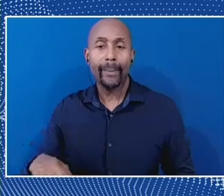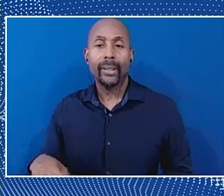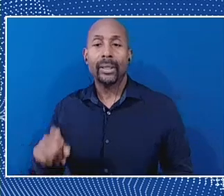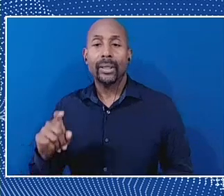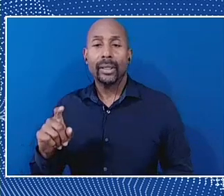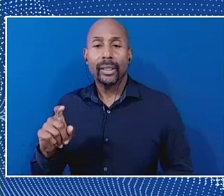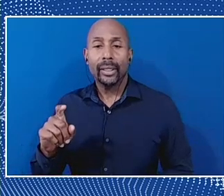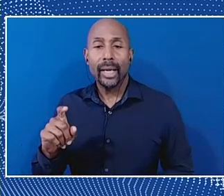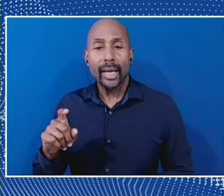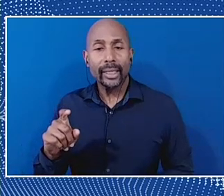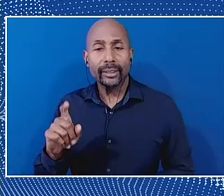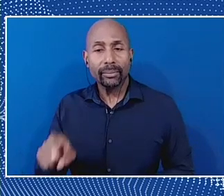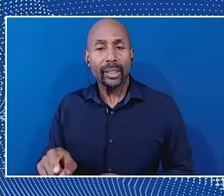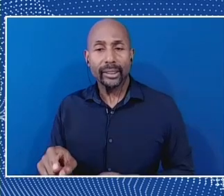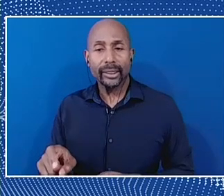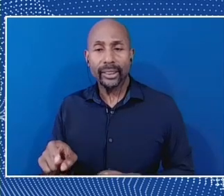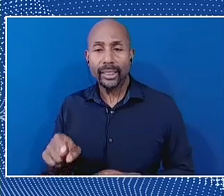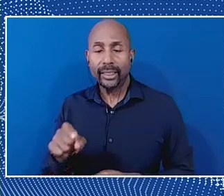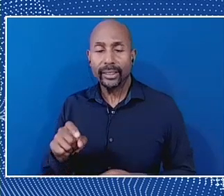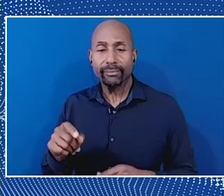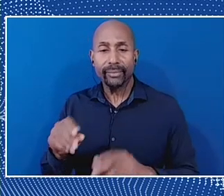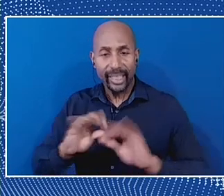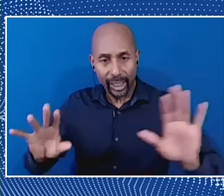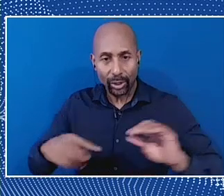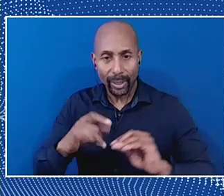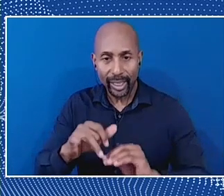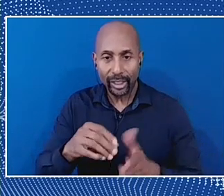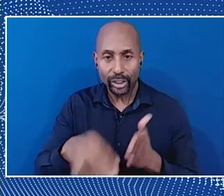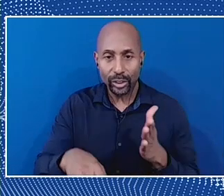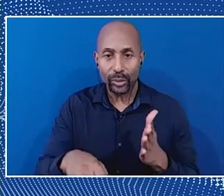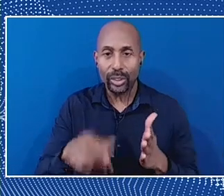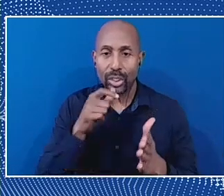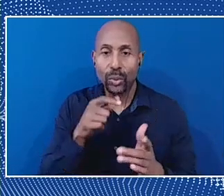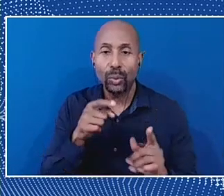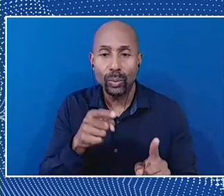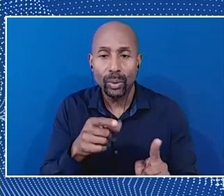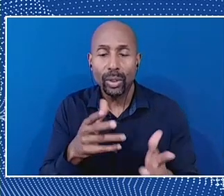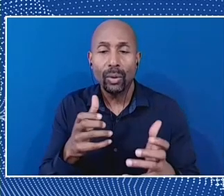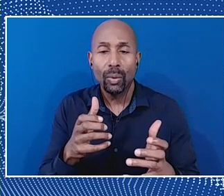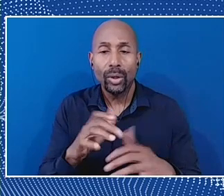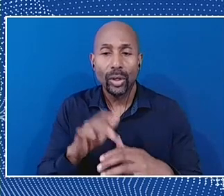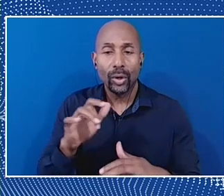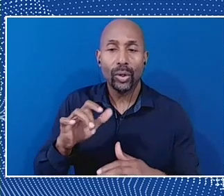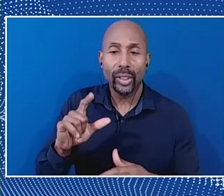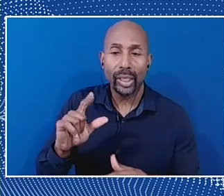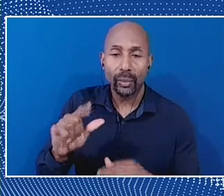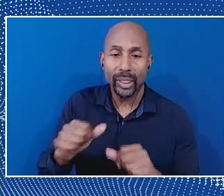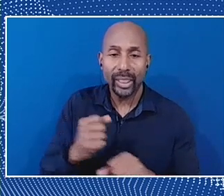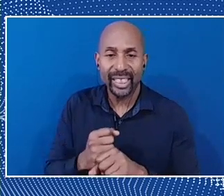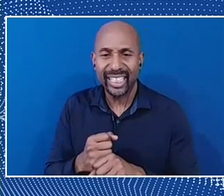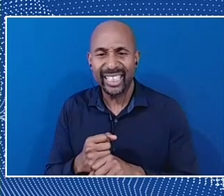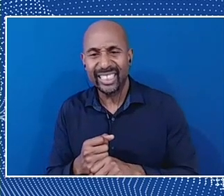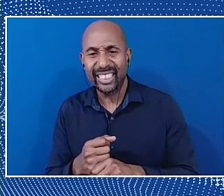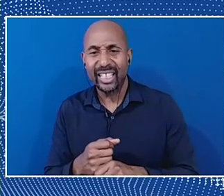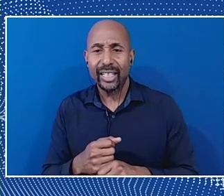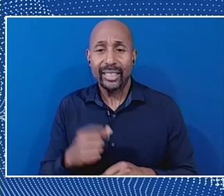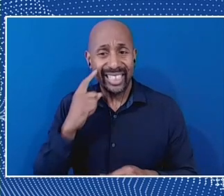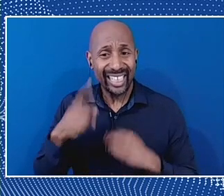path towards economic stability and upward mobility. These students have been promised an American dream, and those